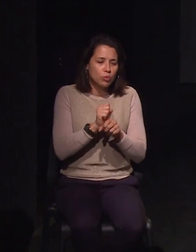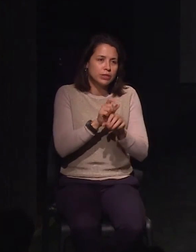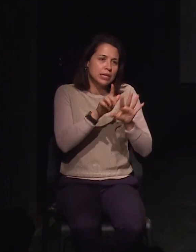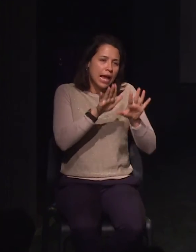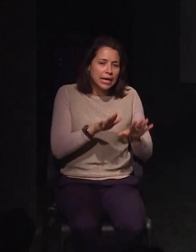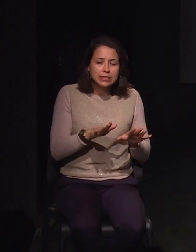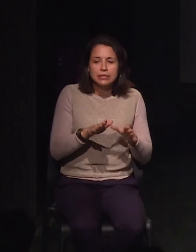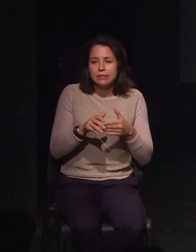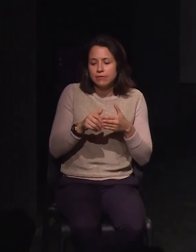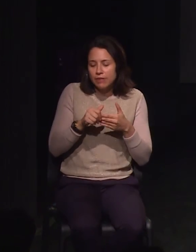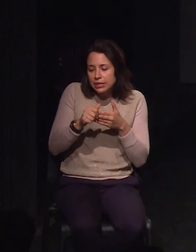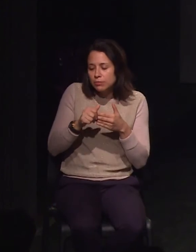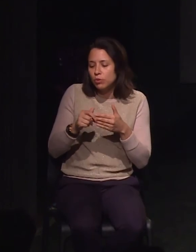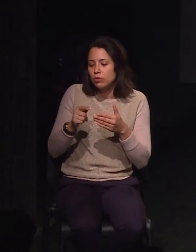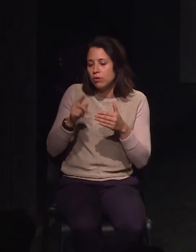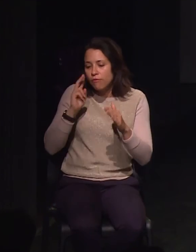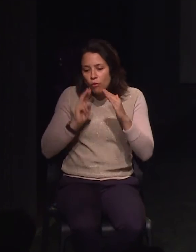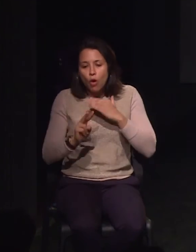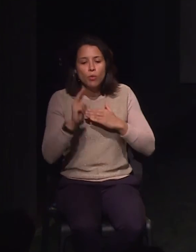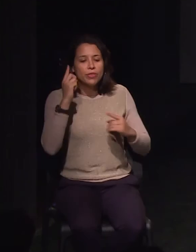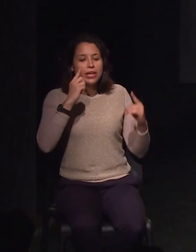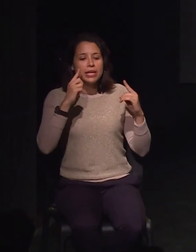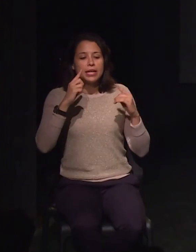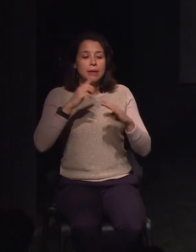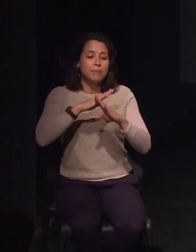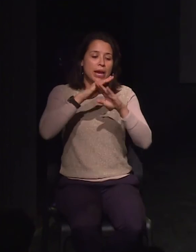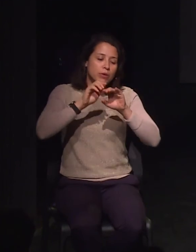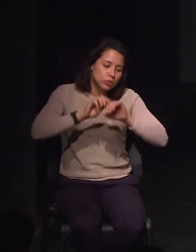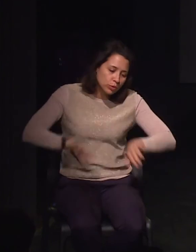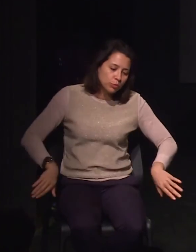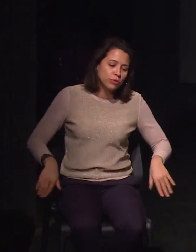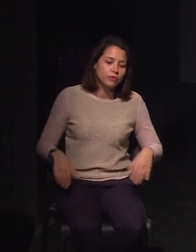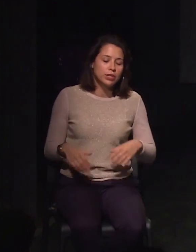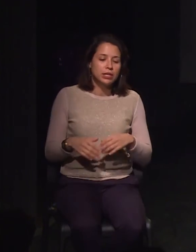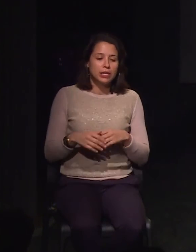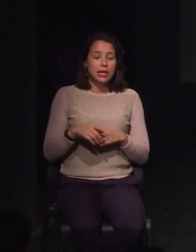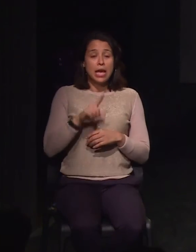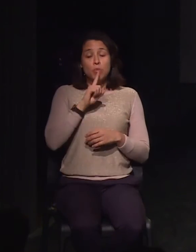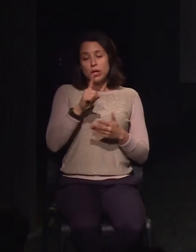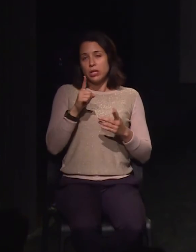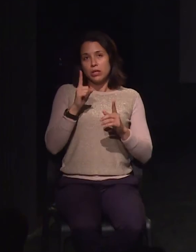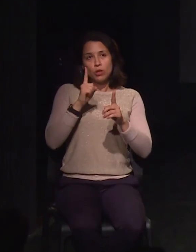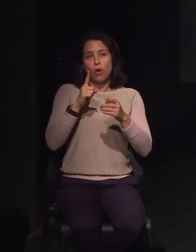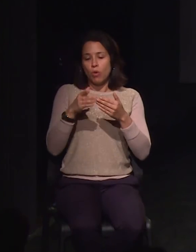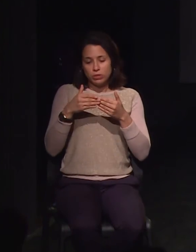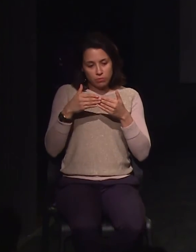and removing barriers, and then I think ultimately we’re talking about moving forward, there’s